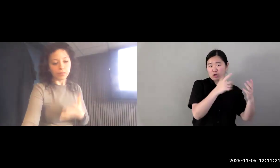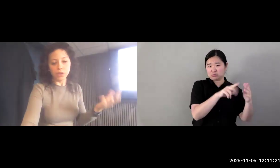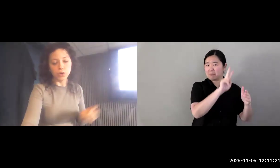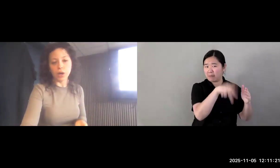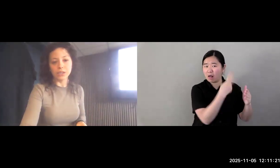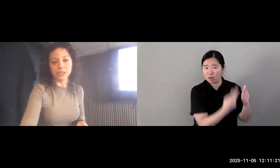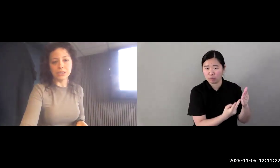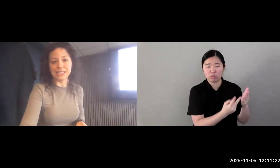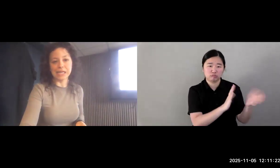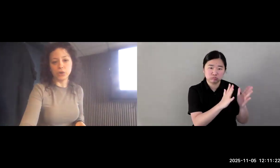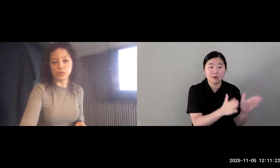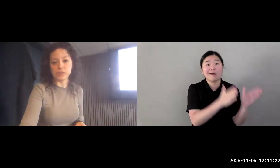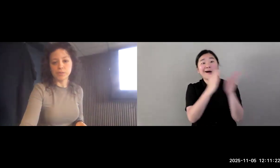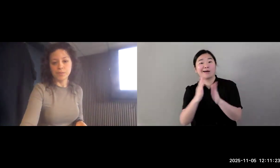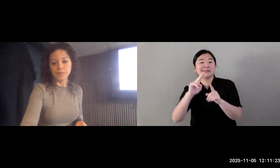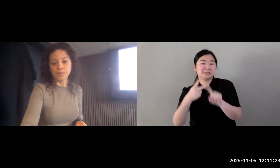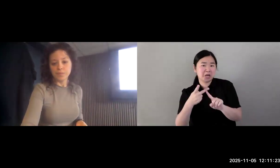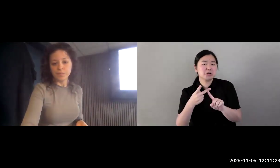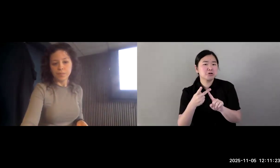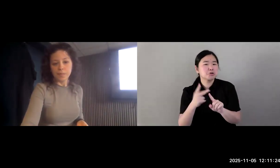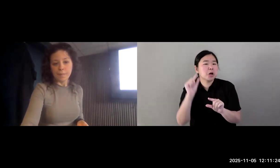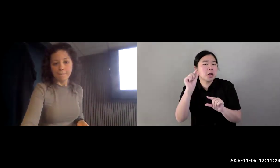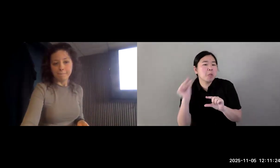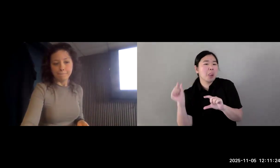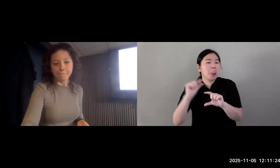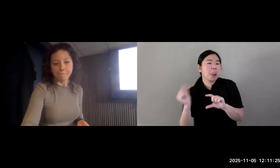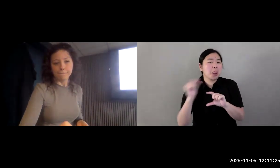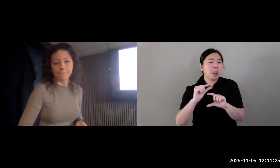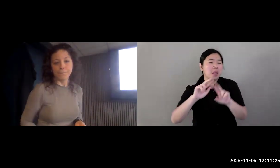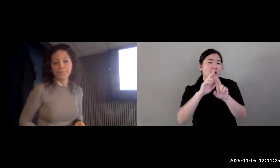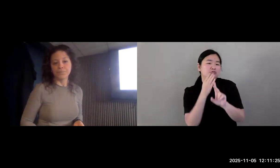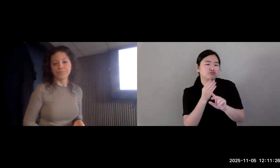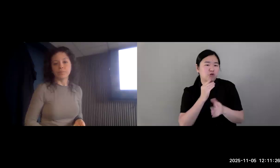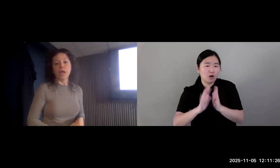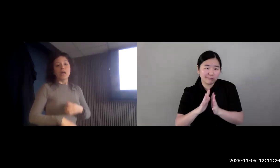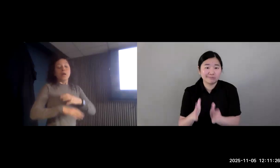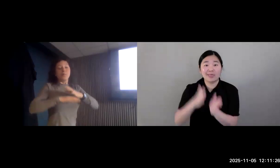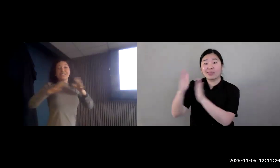you know day-to-day use.